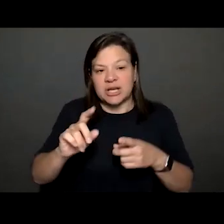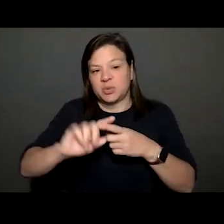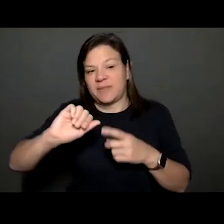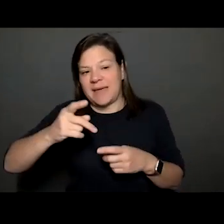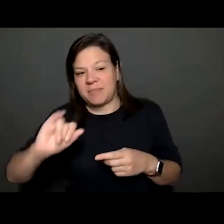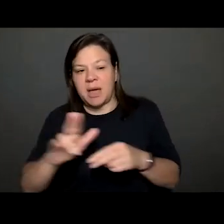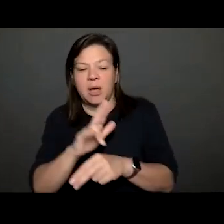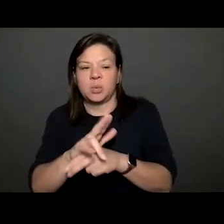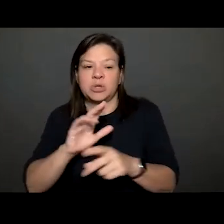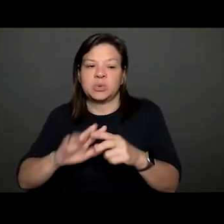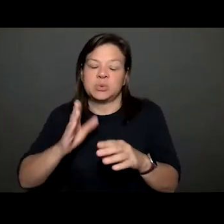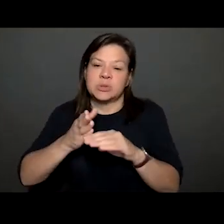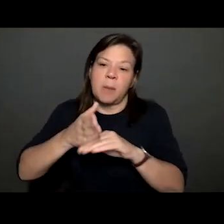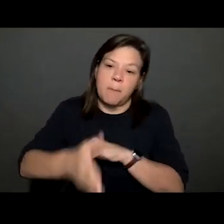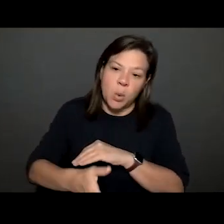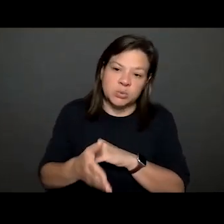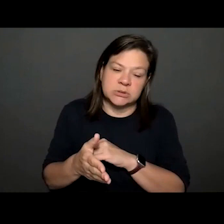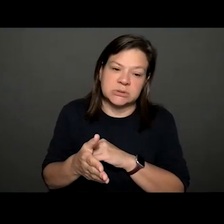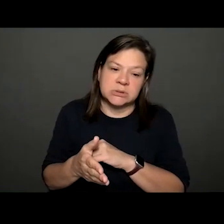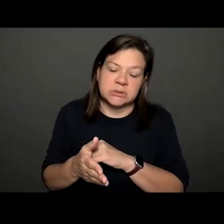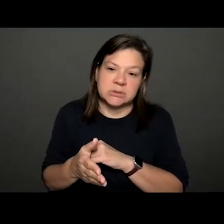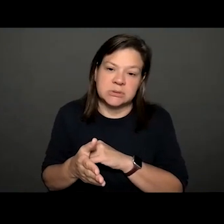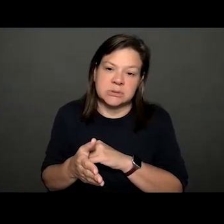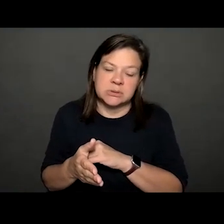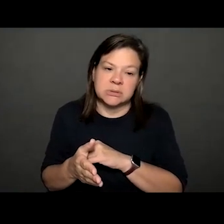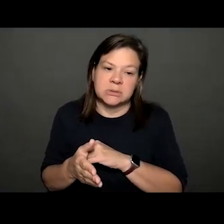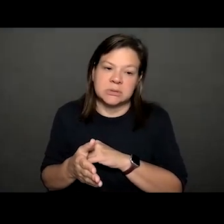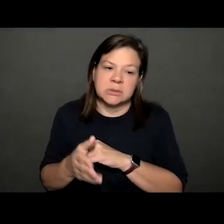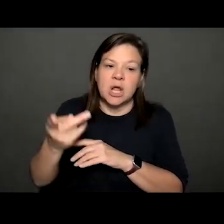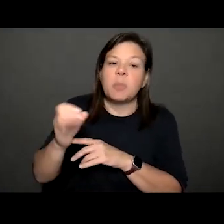USE THE POST FOR CRMV3 SCHEMAS END POINT.